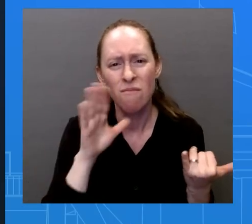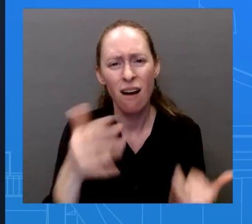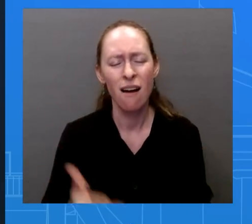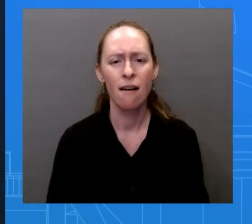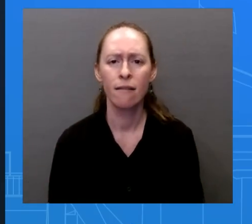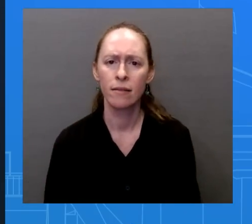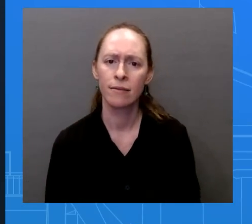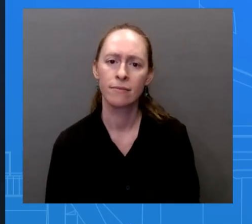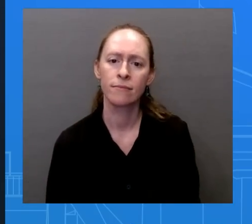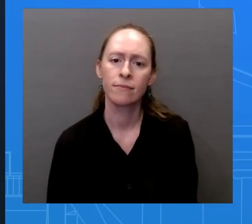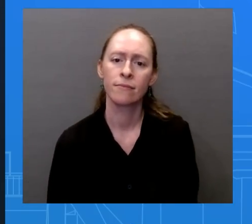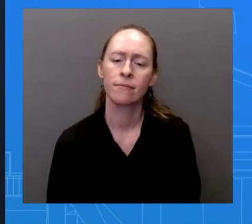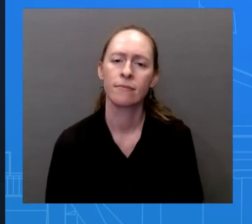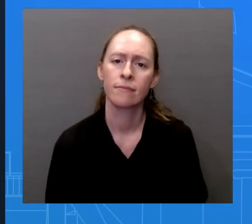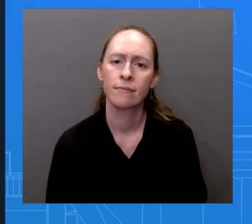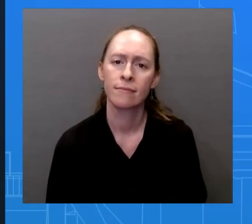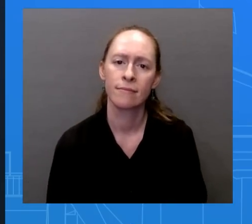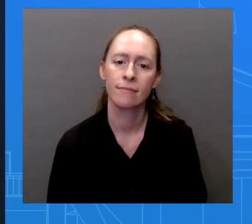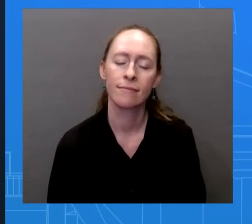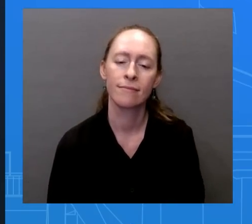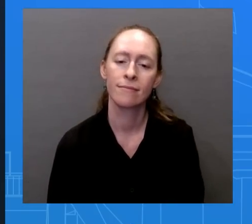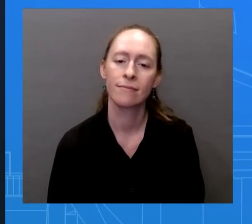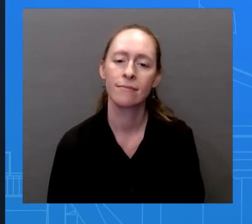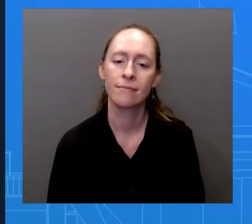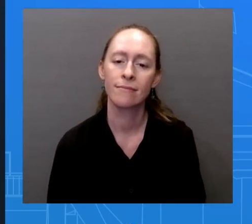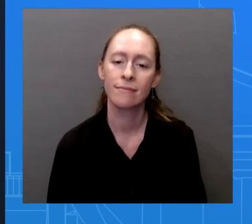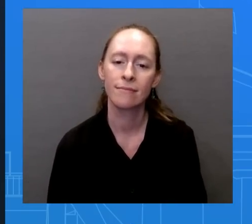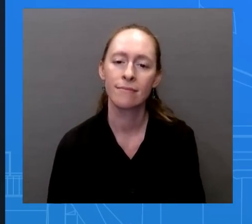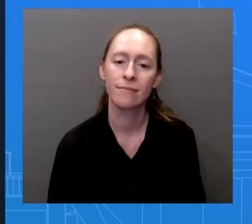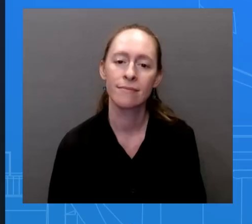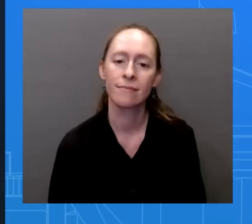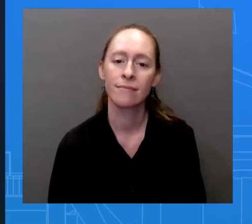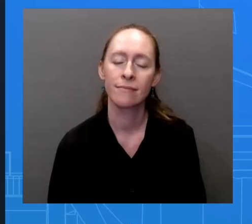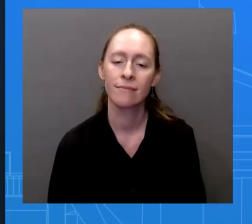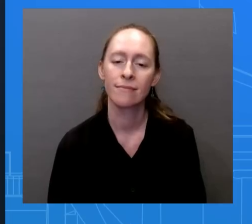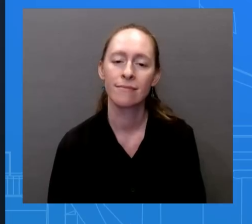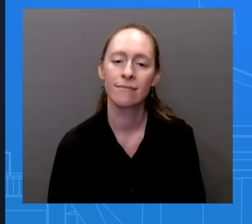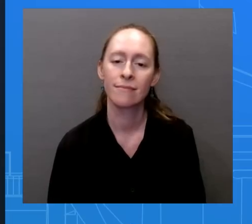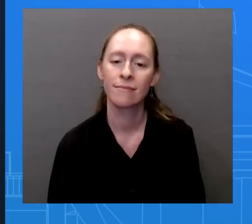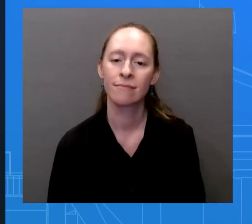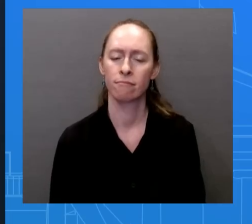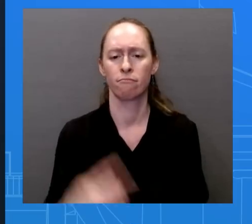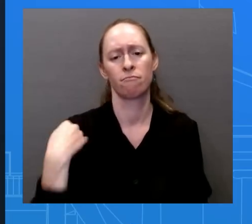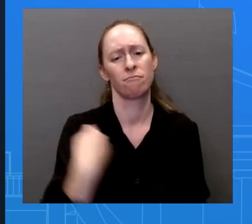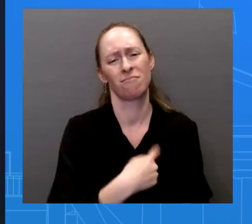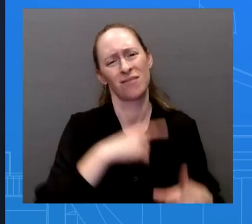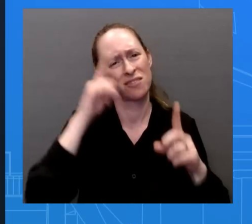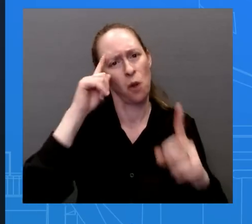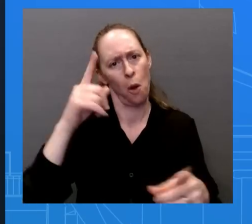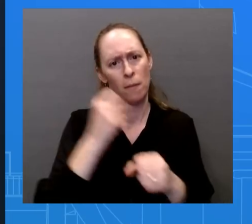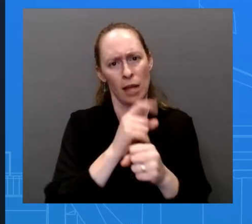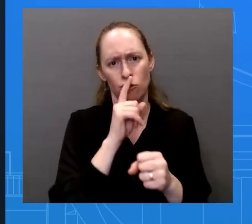we'd give you all regular updates, and that's what you're seeing right now. Last week, we shed more detail on our efforts